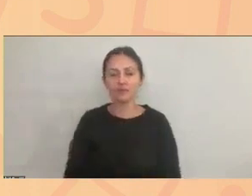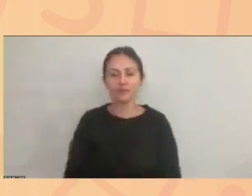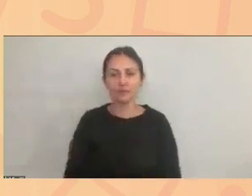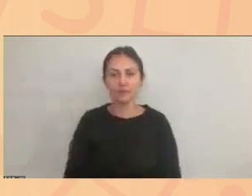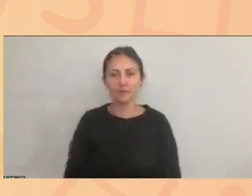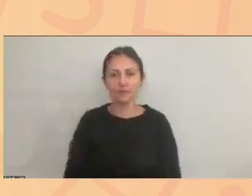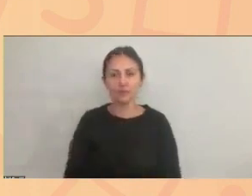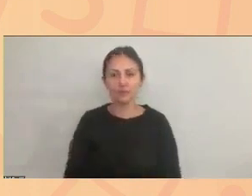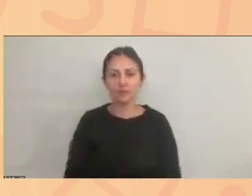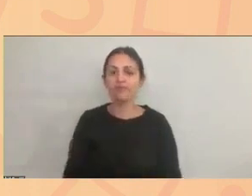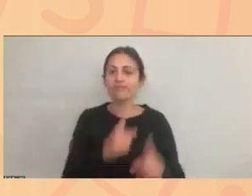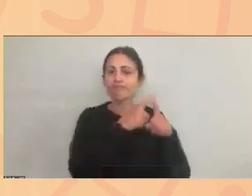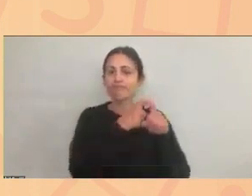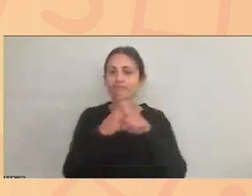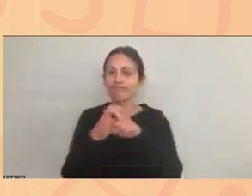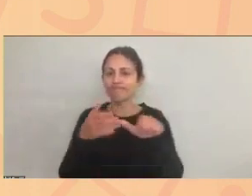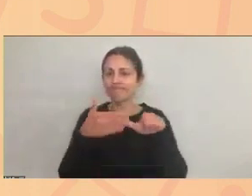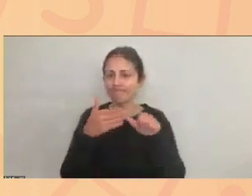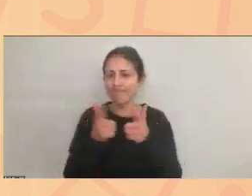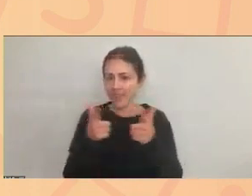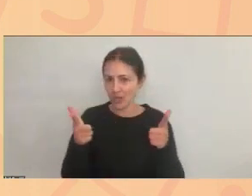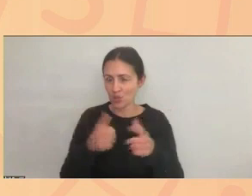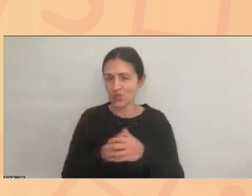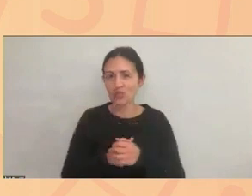(Speaks in language).